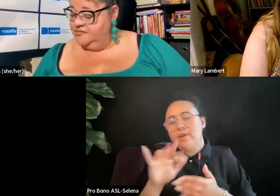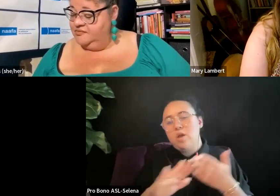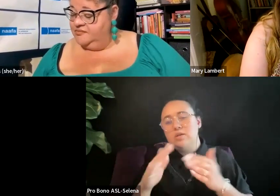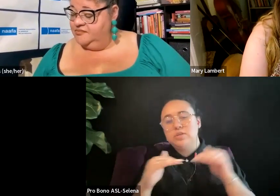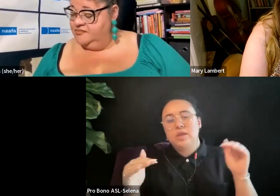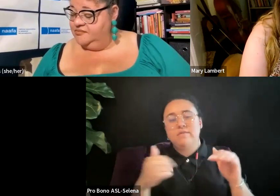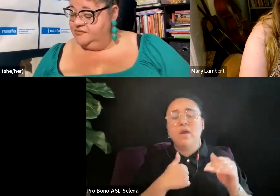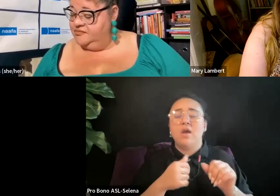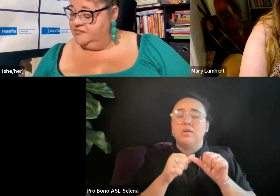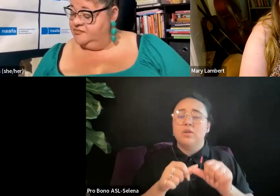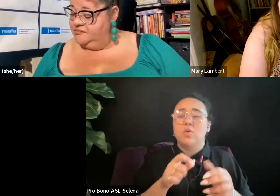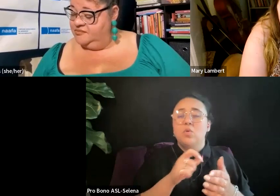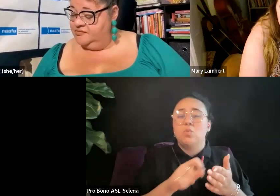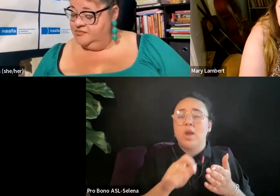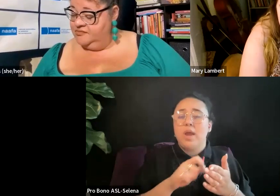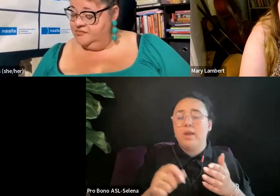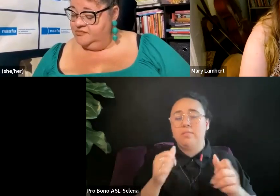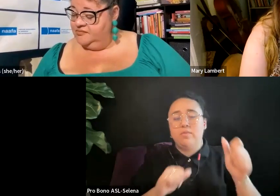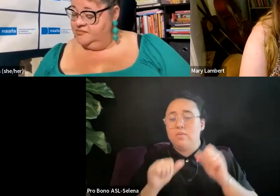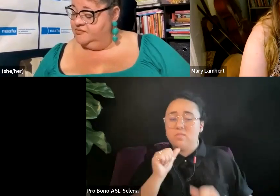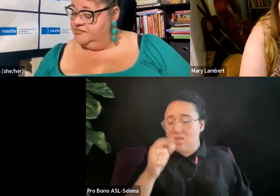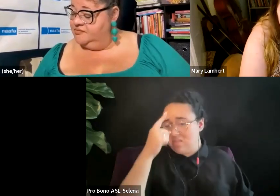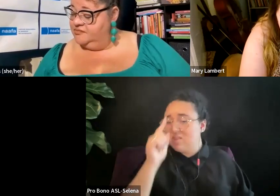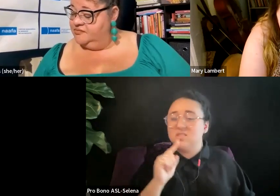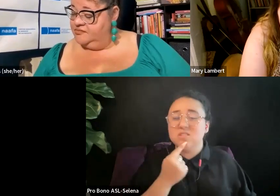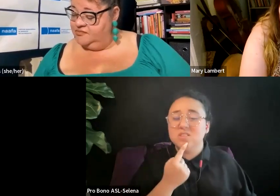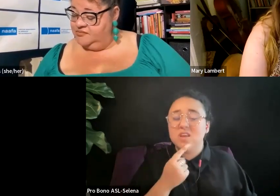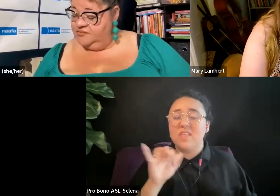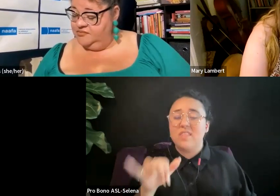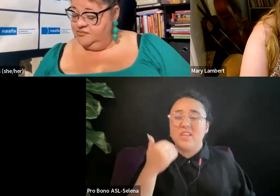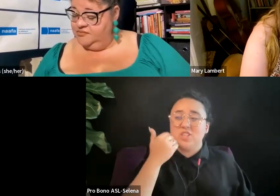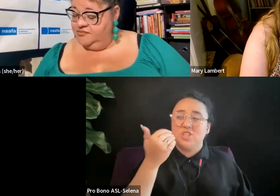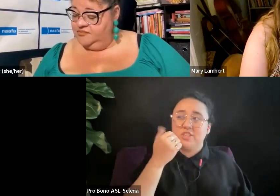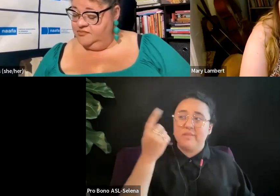I think I really internalized a lot of that shame that seemed